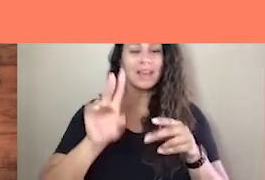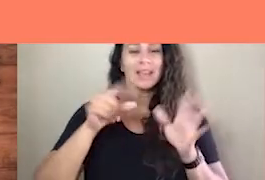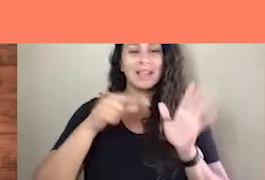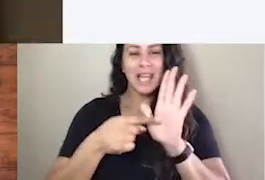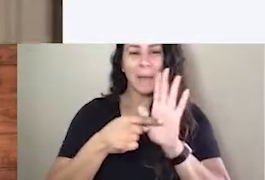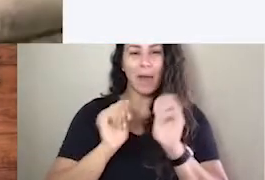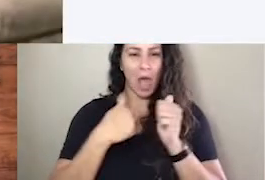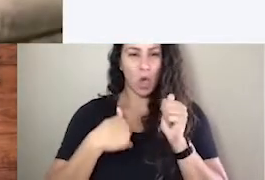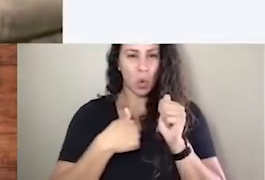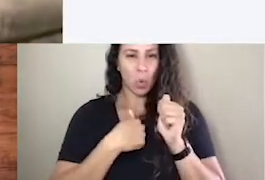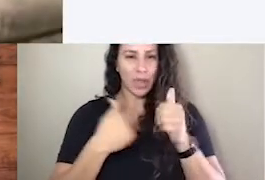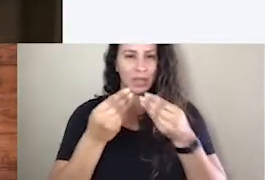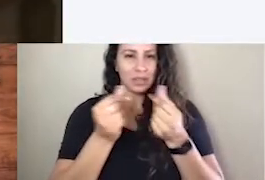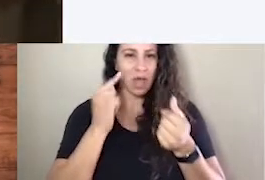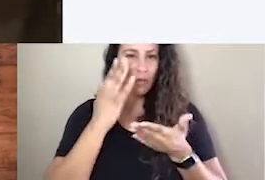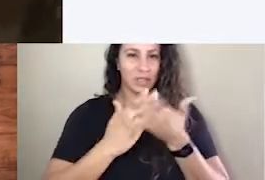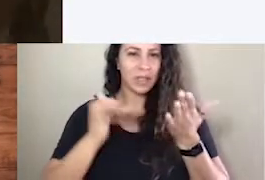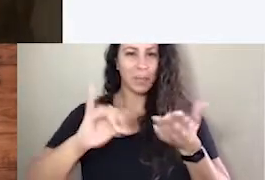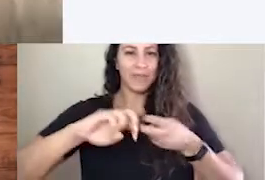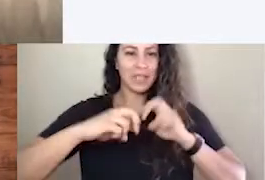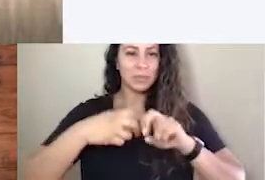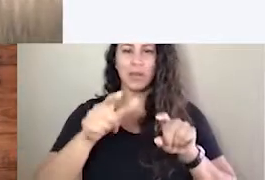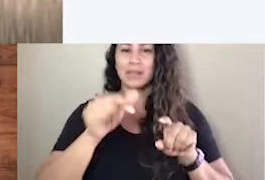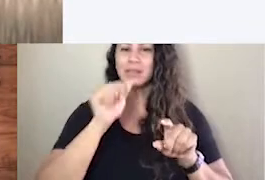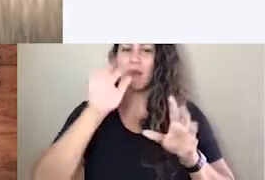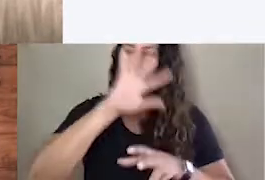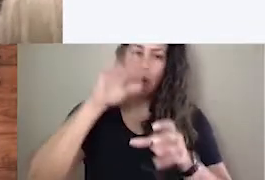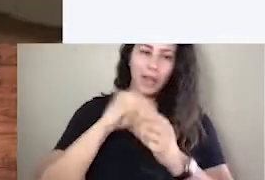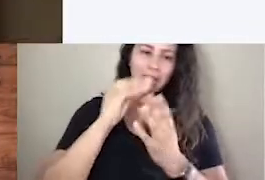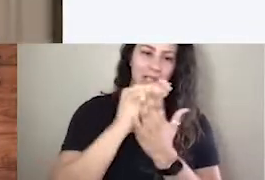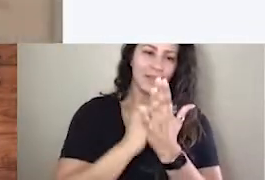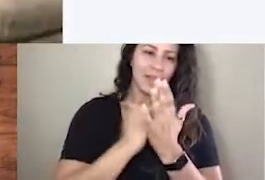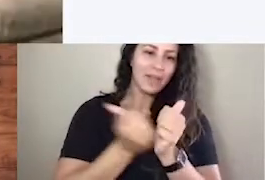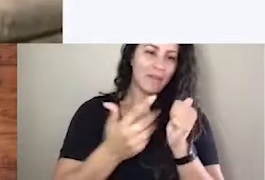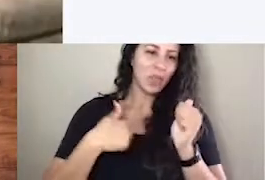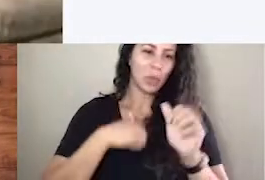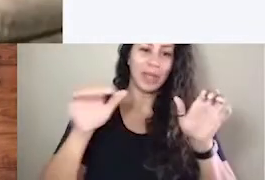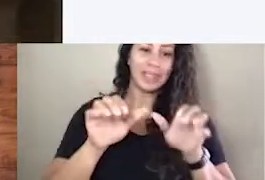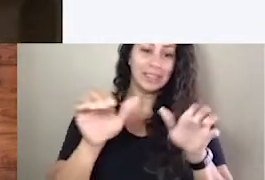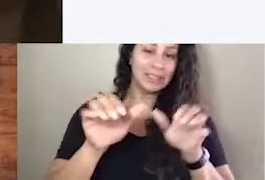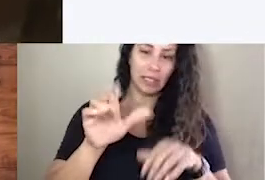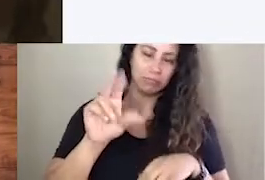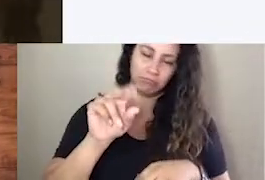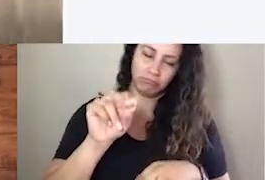PROBLEMS. NOT A COMPREHENSIVE LIST OF EVERYTHING WE DID, IF YOU